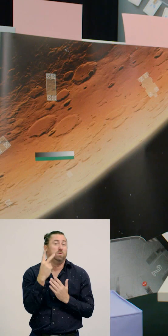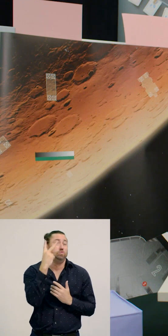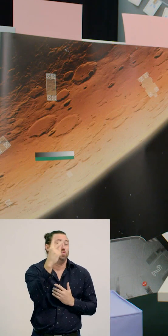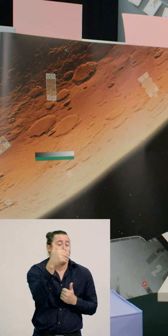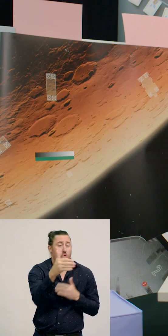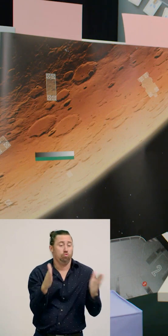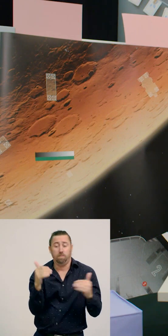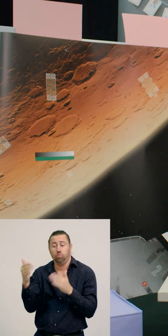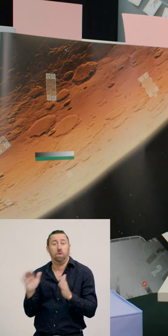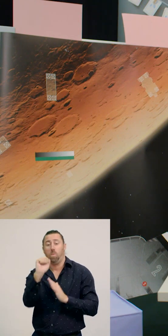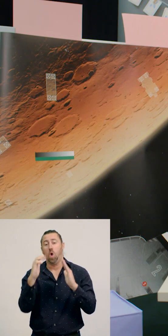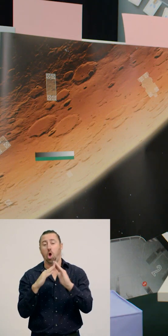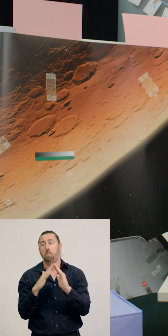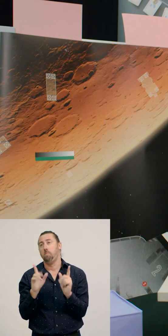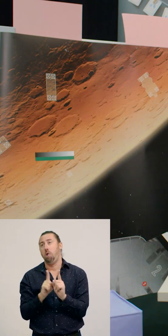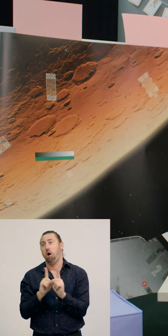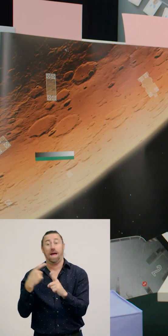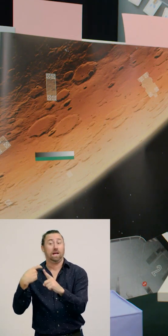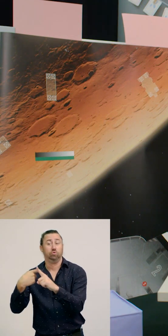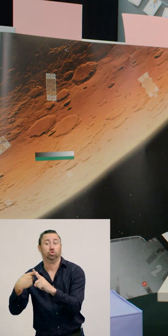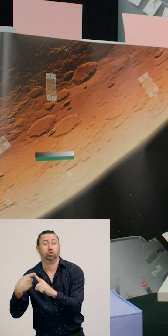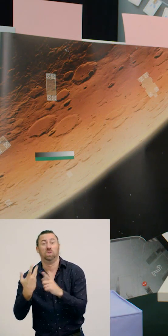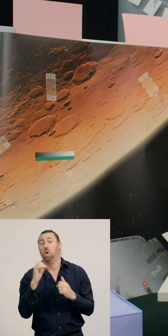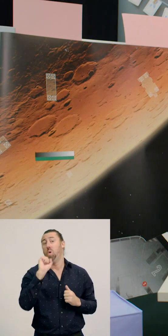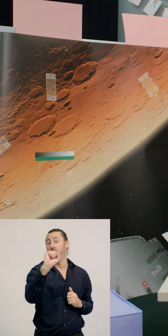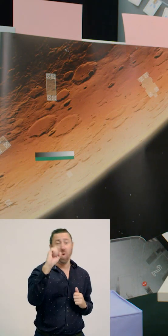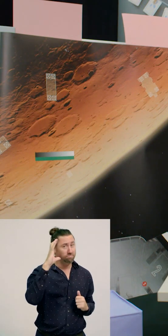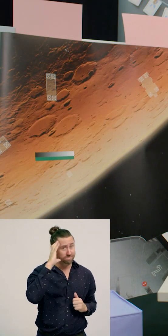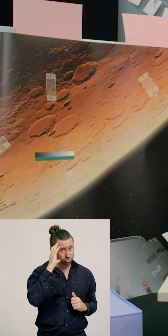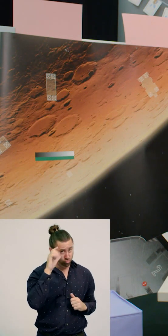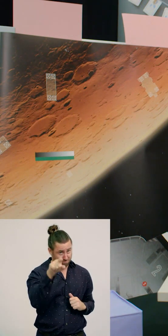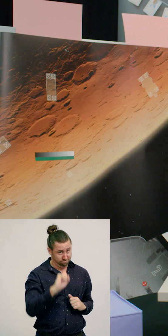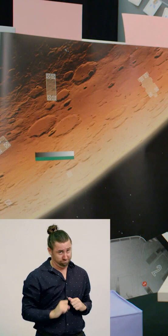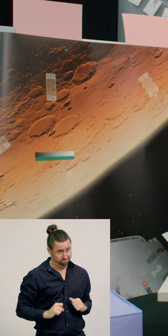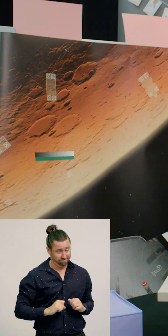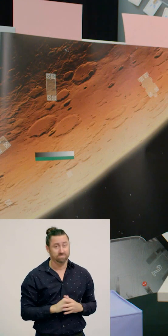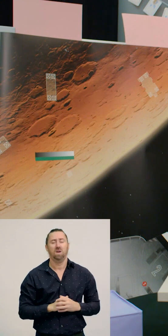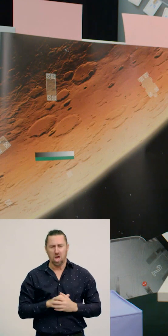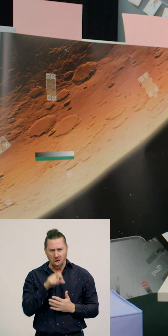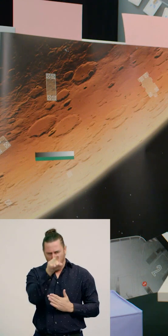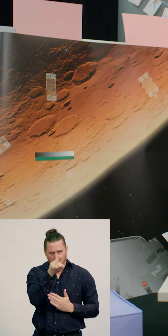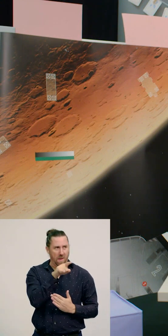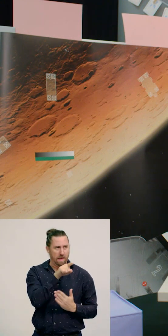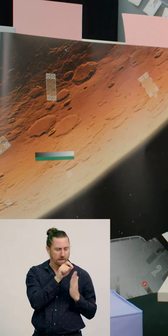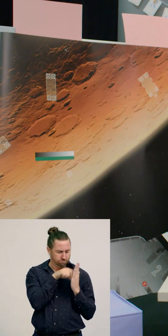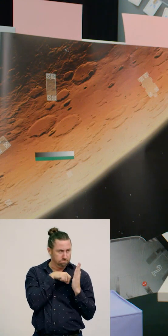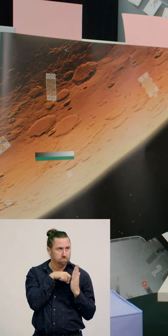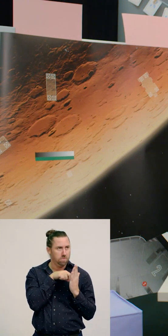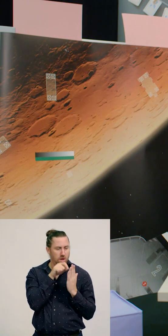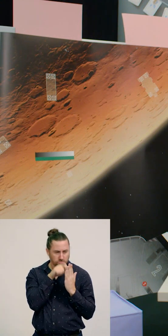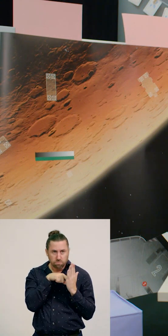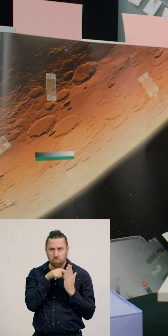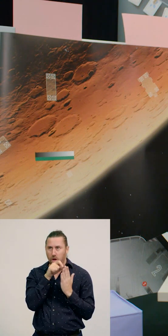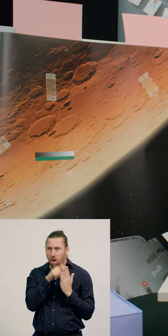For example, the kitchen and your bedroom. List the everyday electrical appliances.